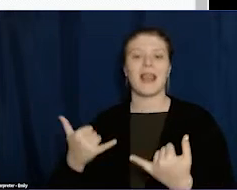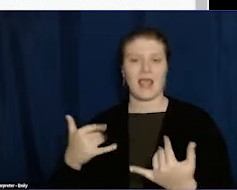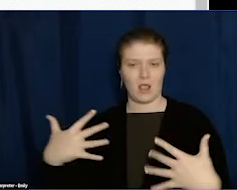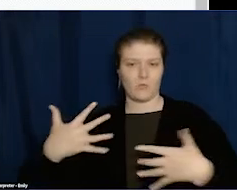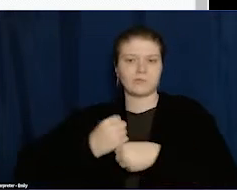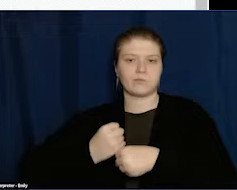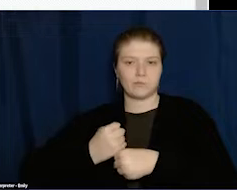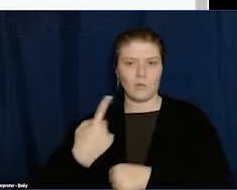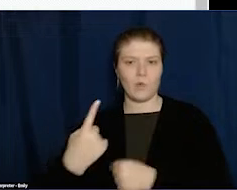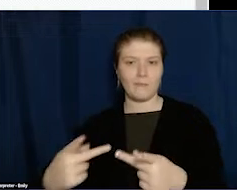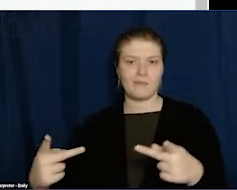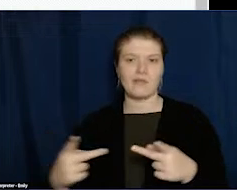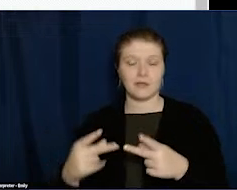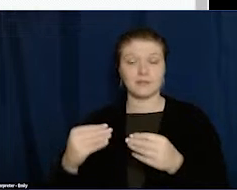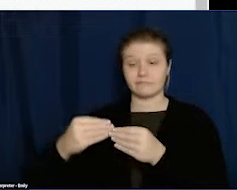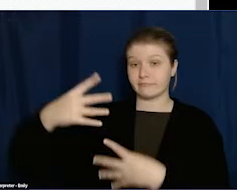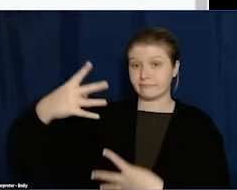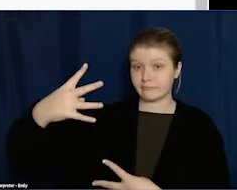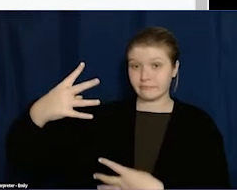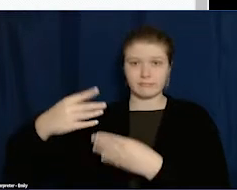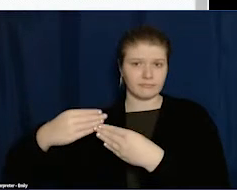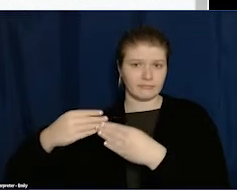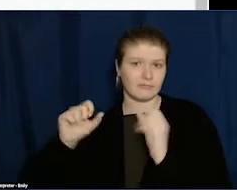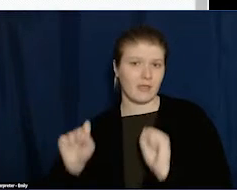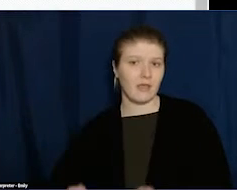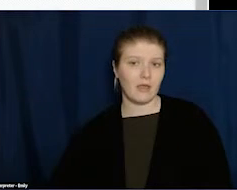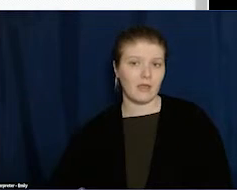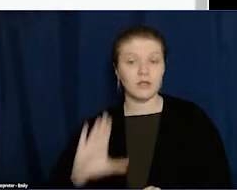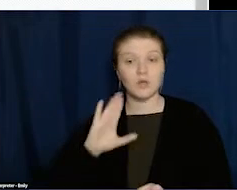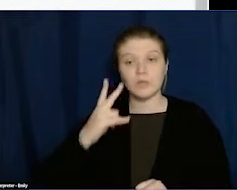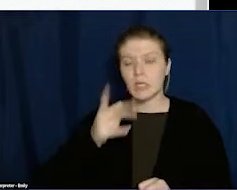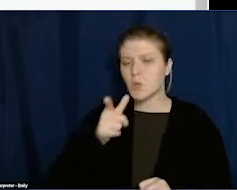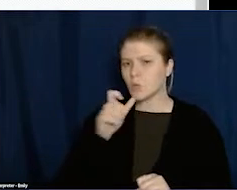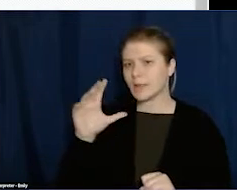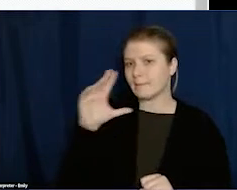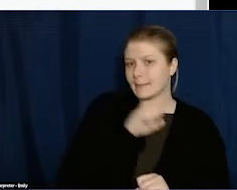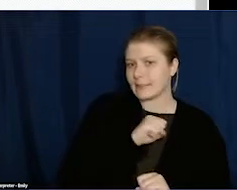And you can collapse all or expand all and see who is missing a document and what they need.